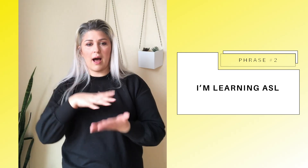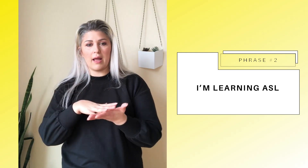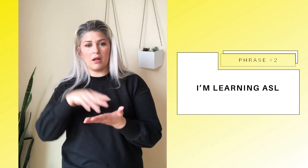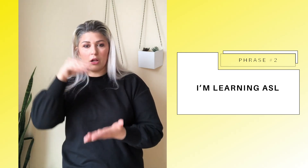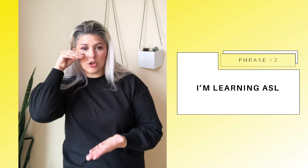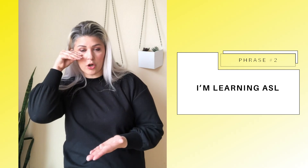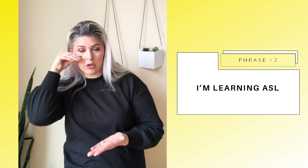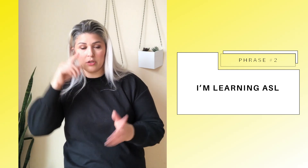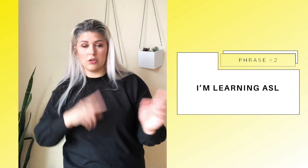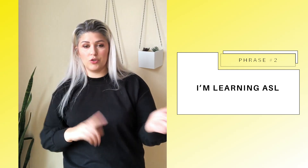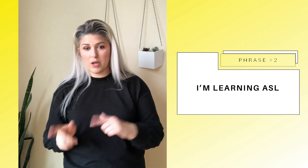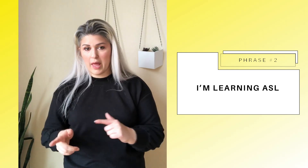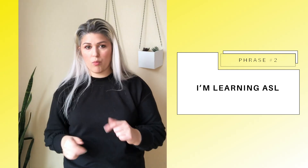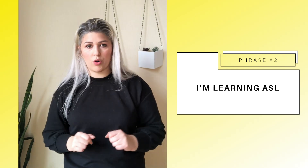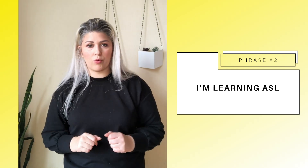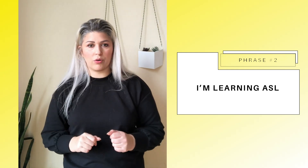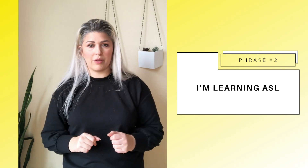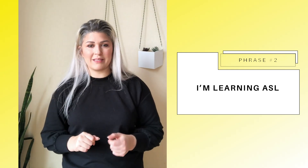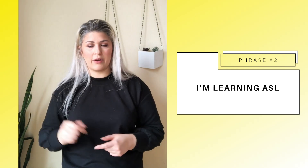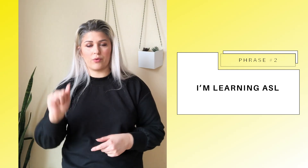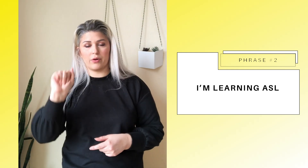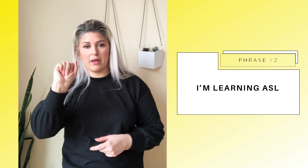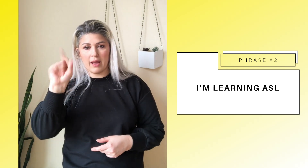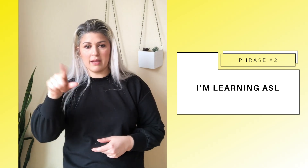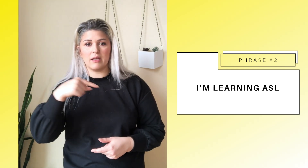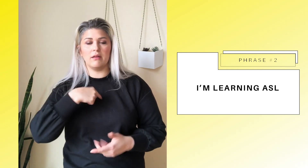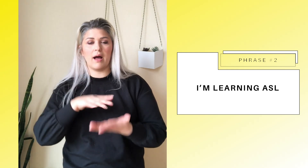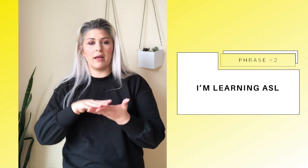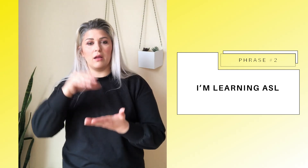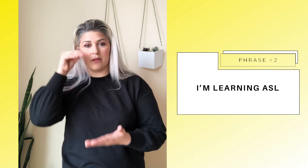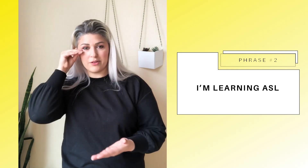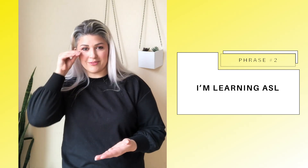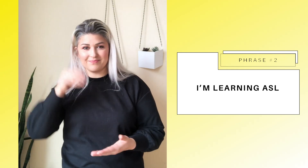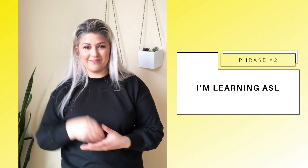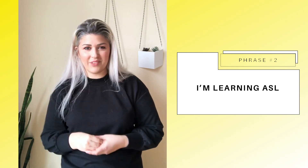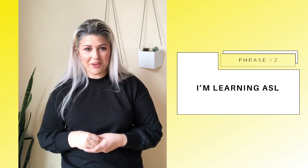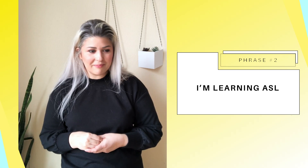I learn due to that word. Order that sign. Order. Yes. L I learned. All right.